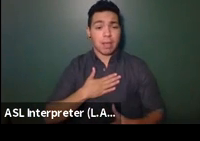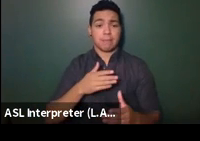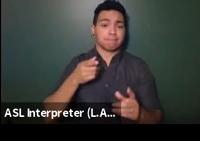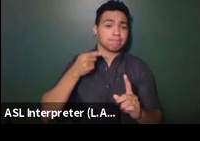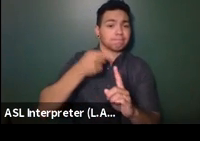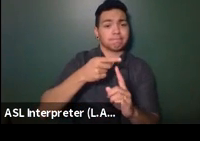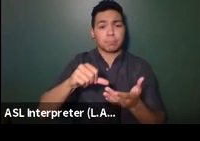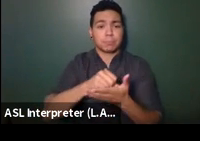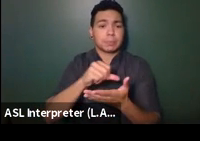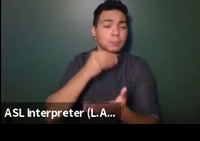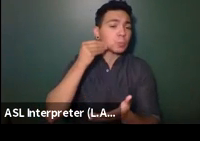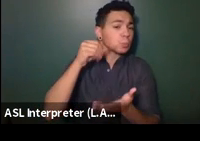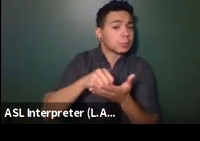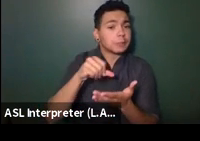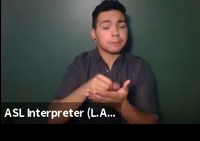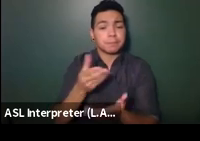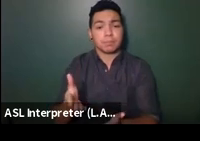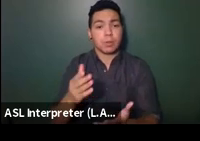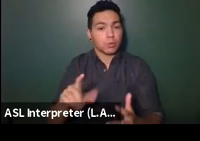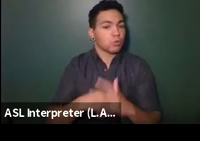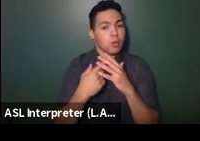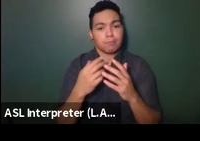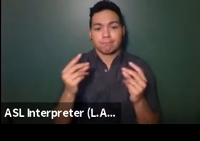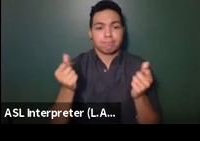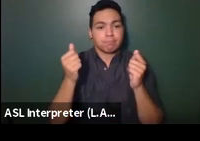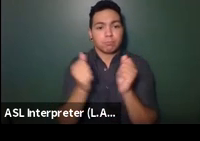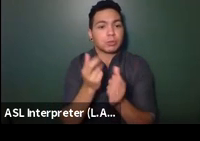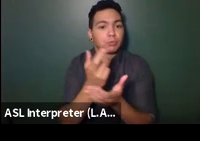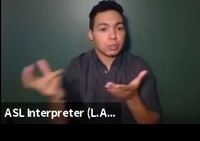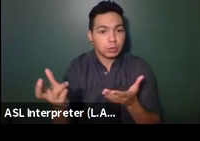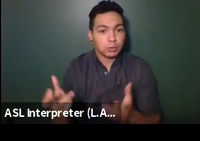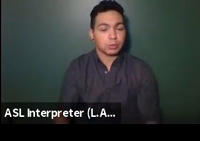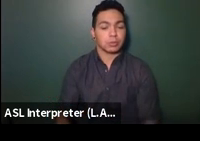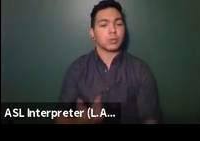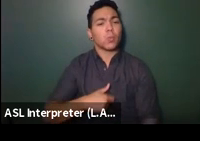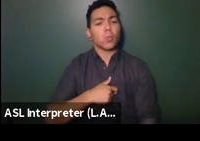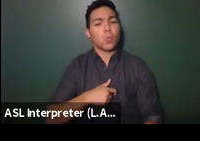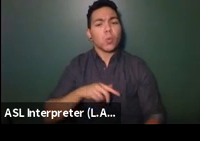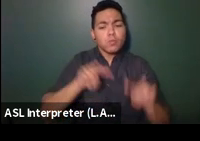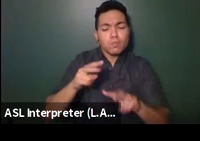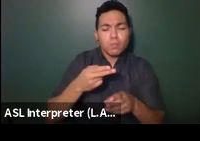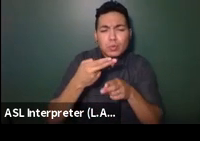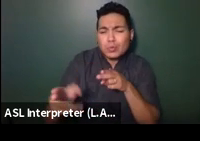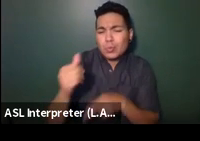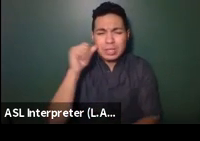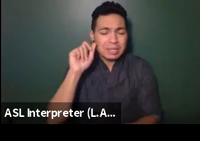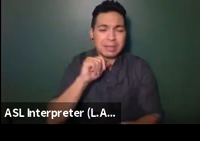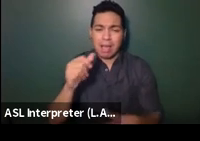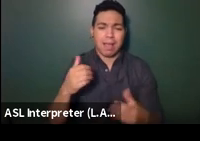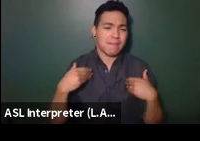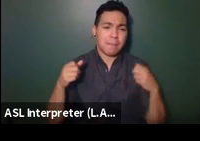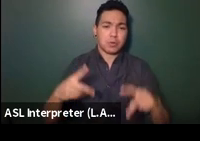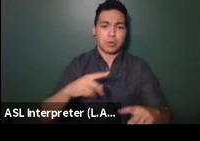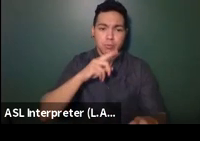ESD 189 - Amy Colburn: And I wanted to jump in right away with resources. So we looked a little bit at resources yesterday, but we didn't get a chance to really dig in on what was here.